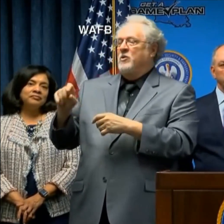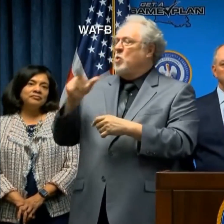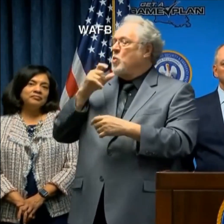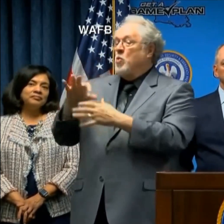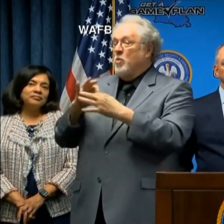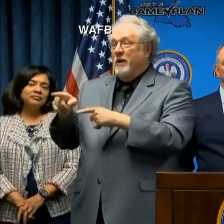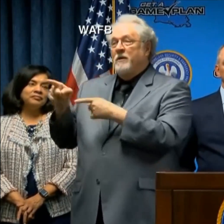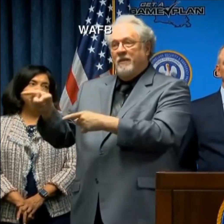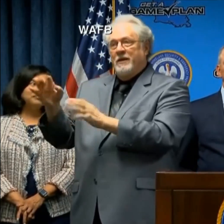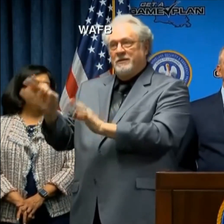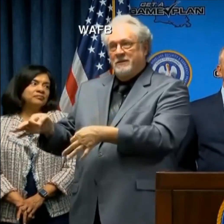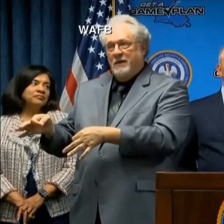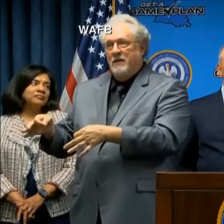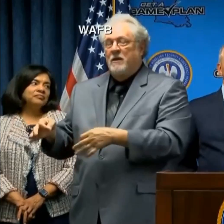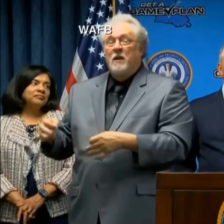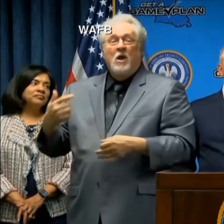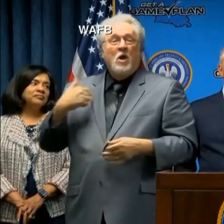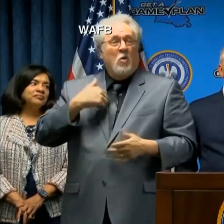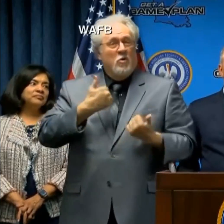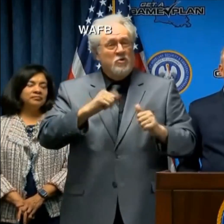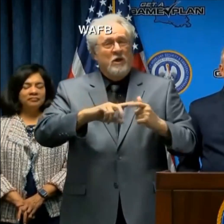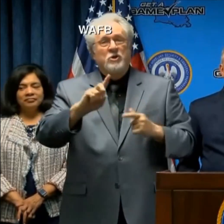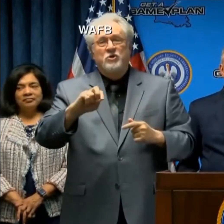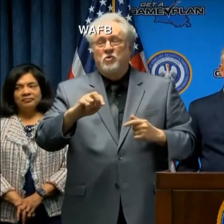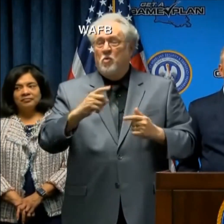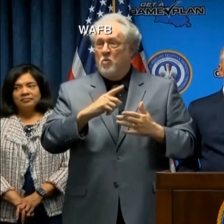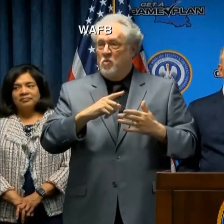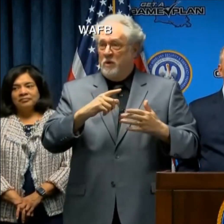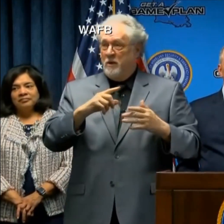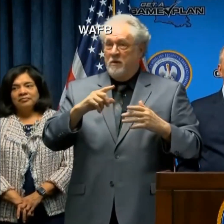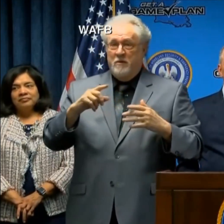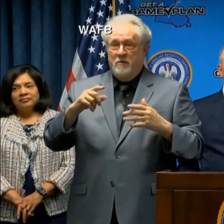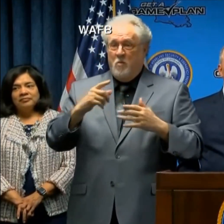make that decision but we're trying to do everything we can to give people the